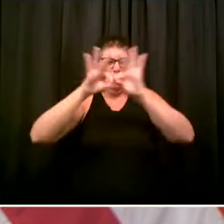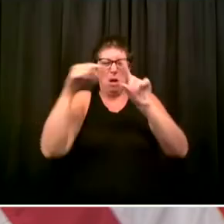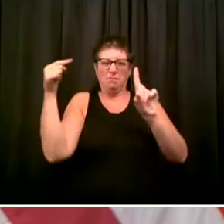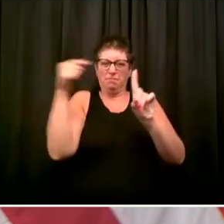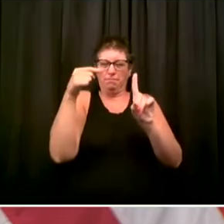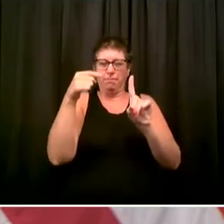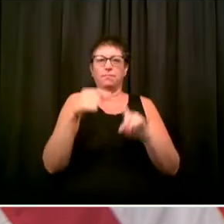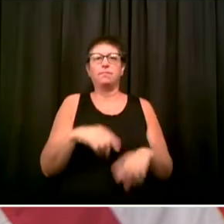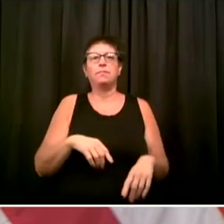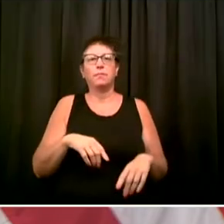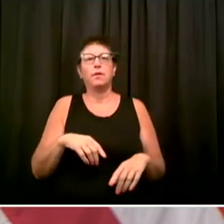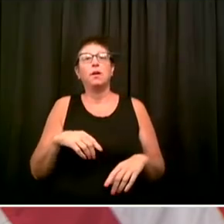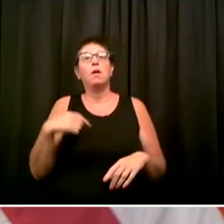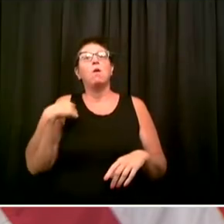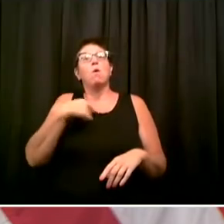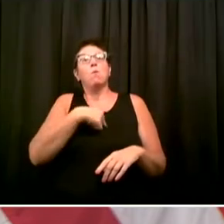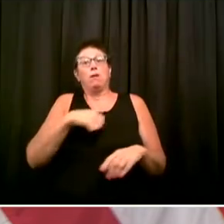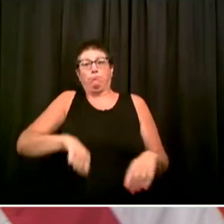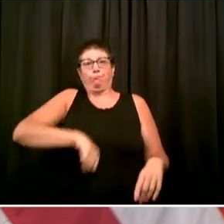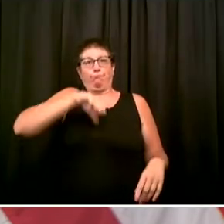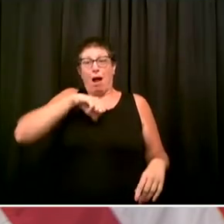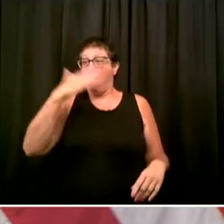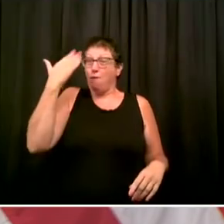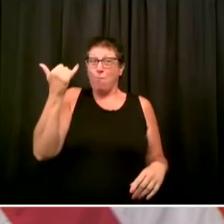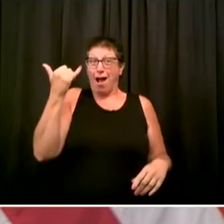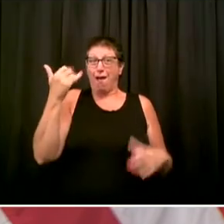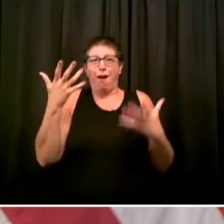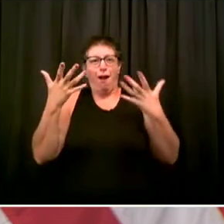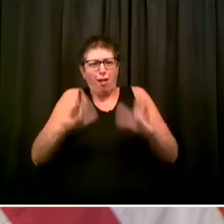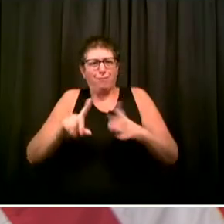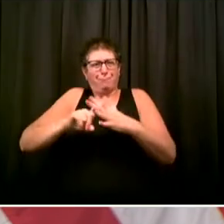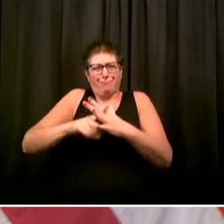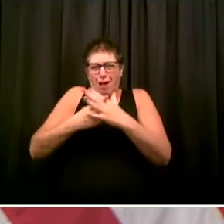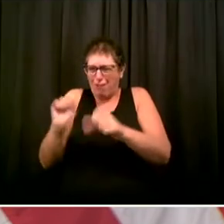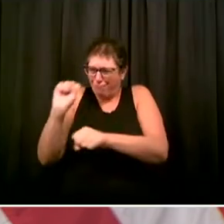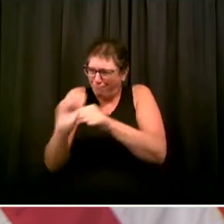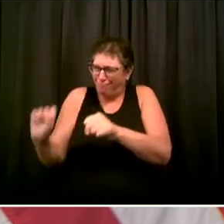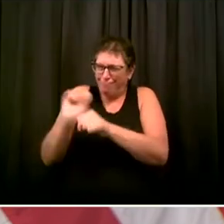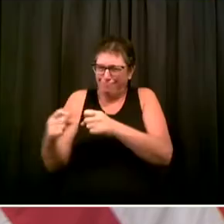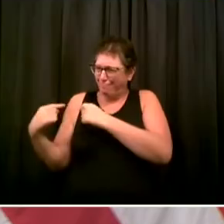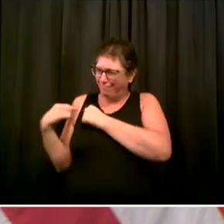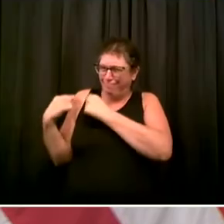THE SCHOOL COMMUNITY IS OUR NUMBER ONE PRIORITY. WE ARE PROUD OF THE